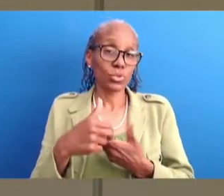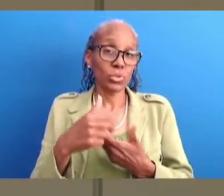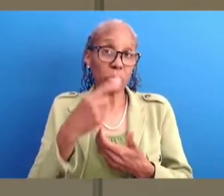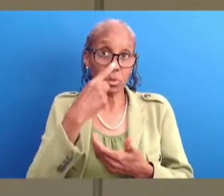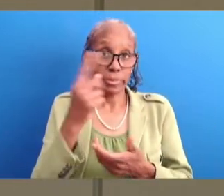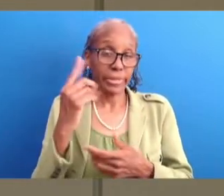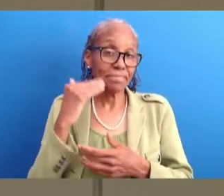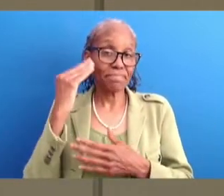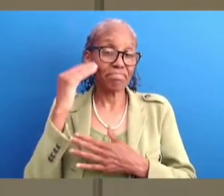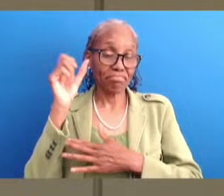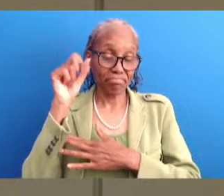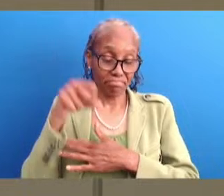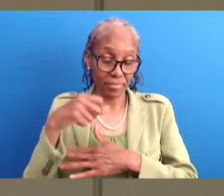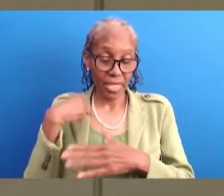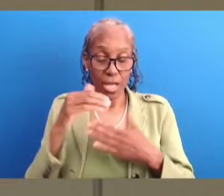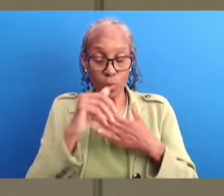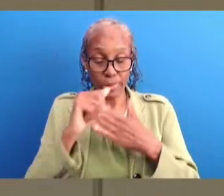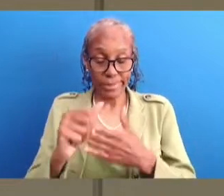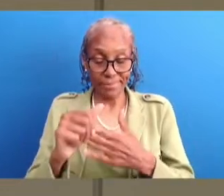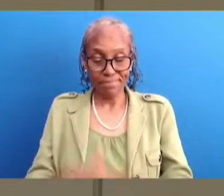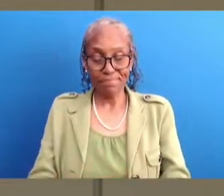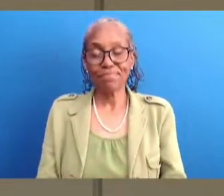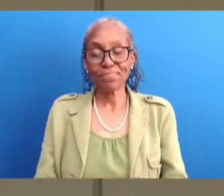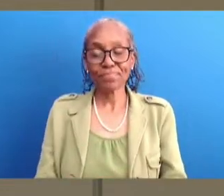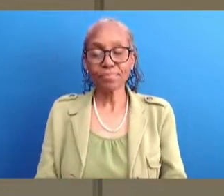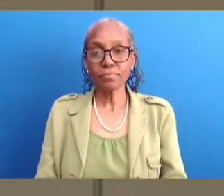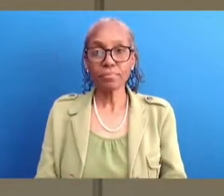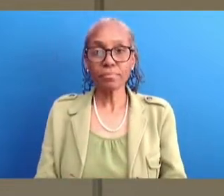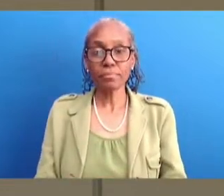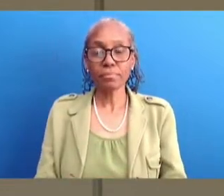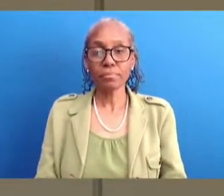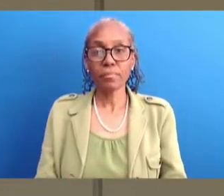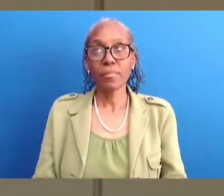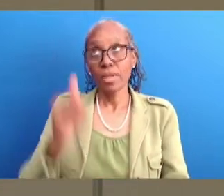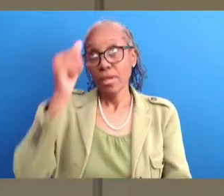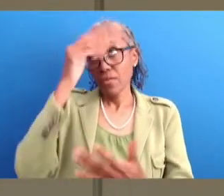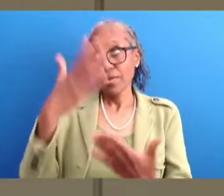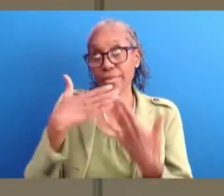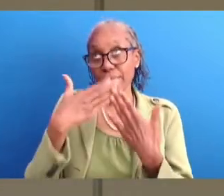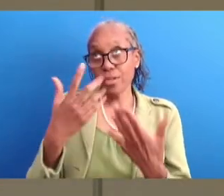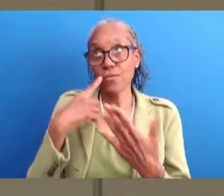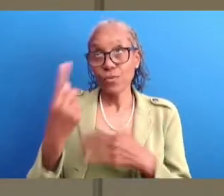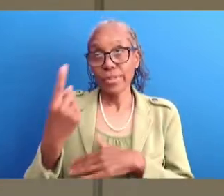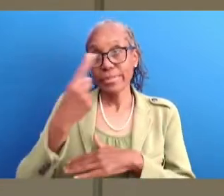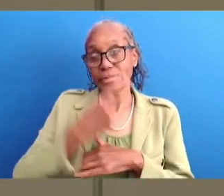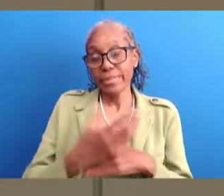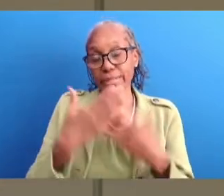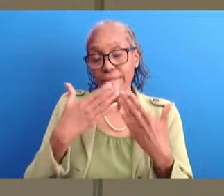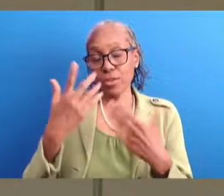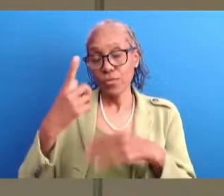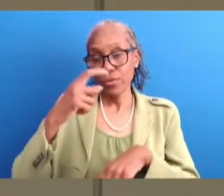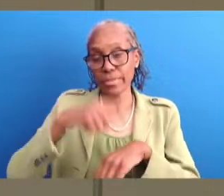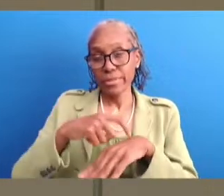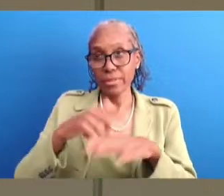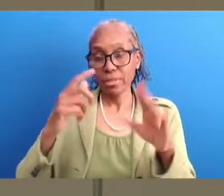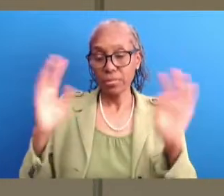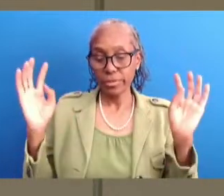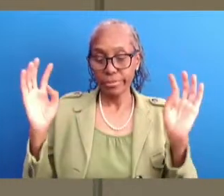AND THOSE OF YOU THAT CARE TO JOIN IN, IF YOU PLEASE BOW YOUR HEAD, I'LL LEAD US IN AN